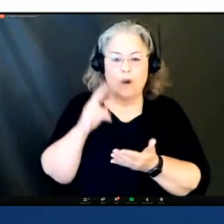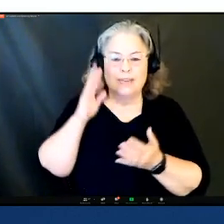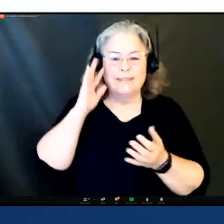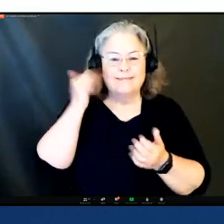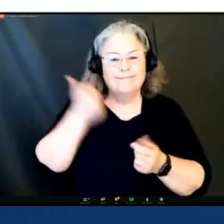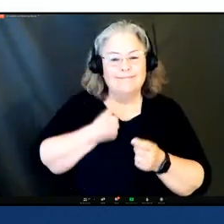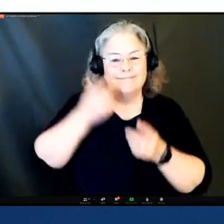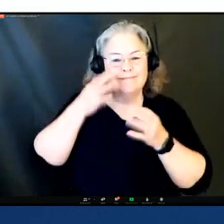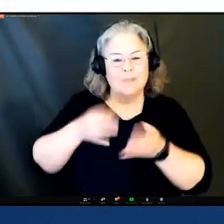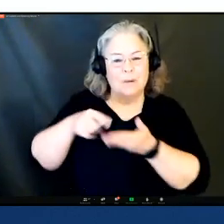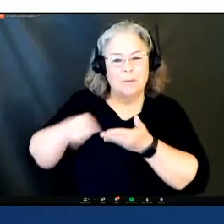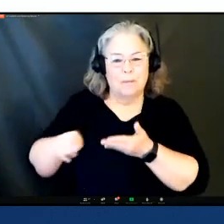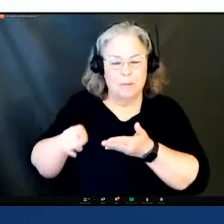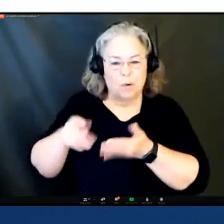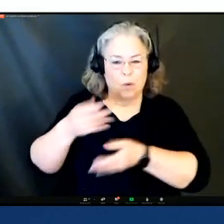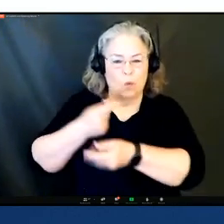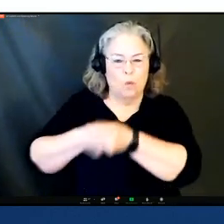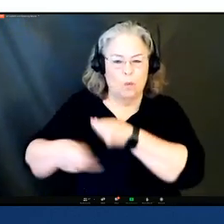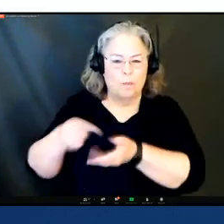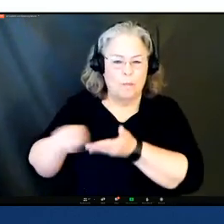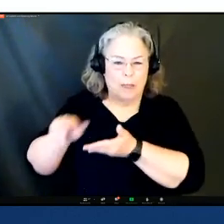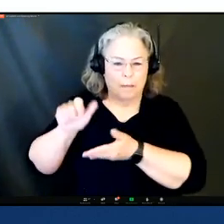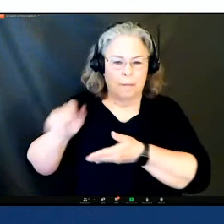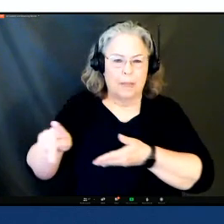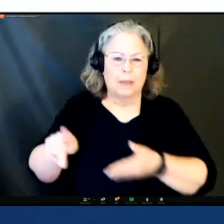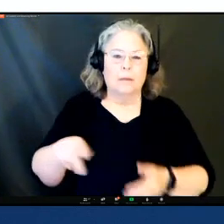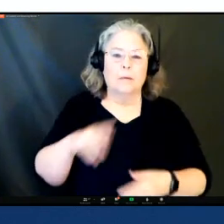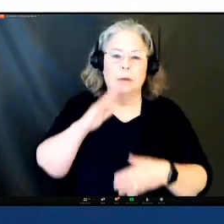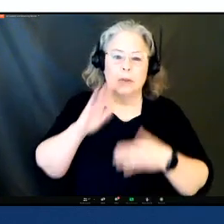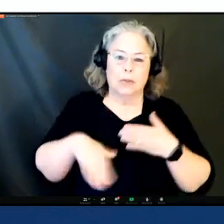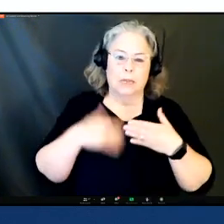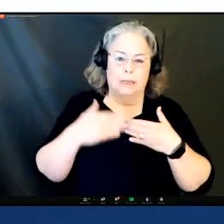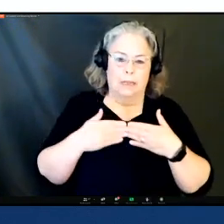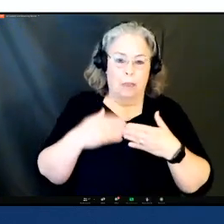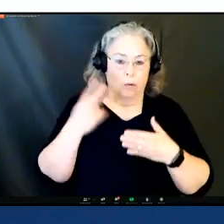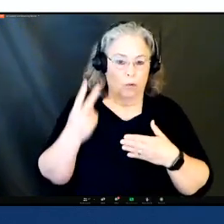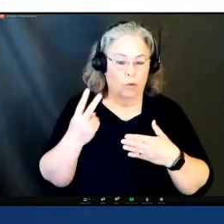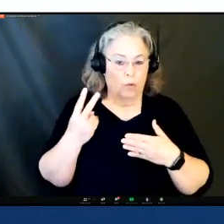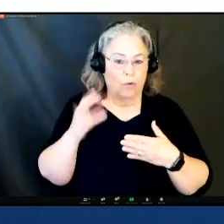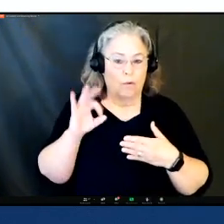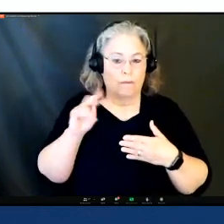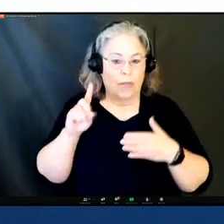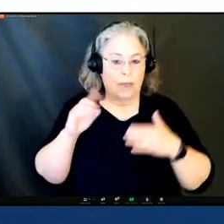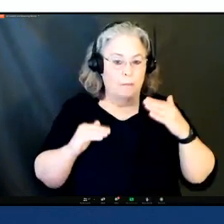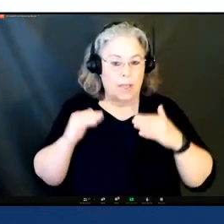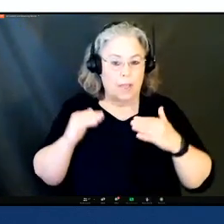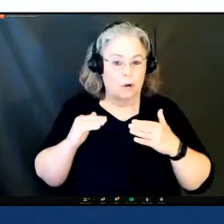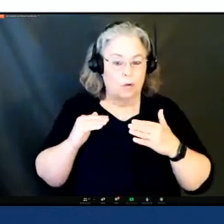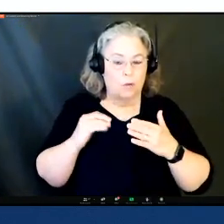We'll talk about the next two available fund balance and reserves together at the end of every fiscal year